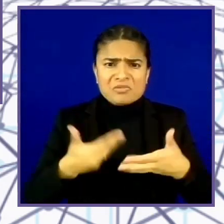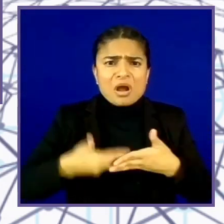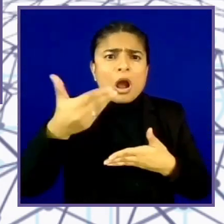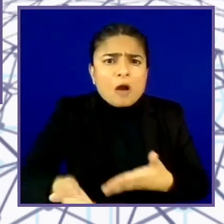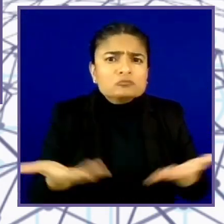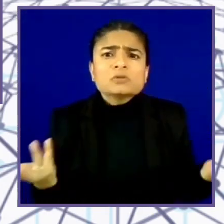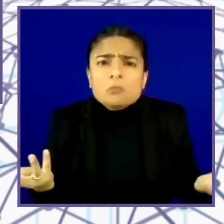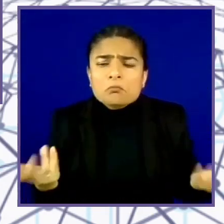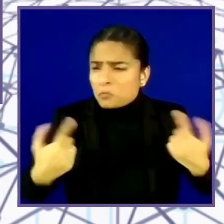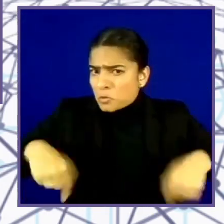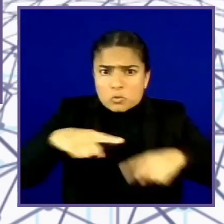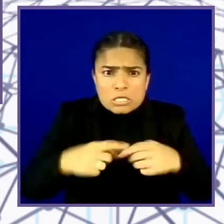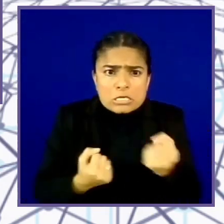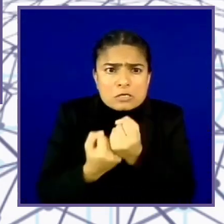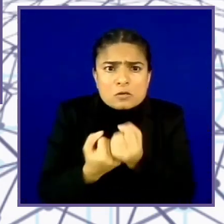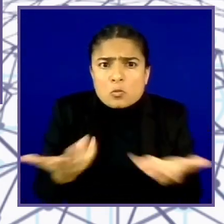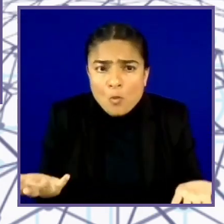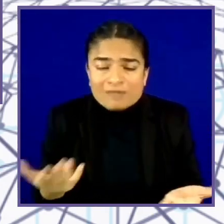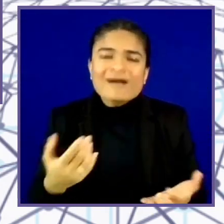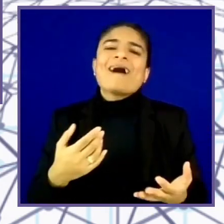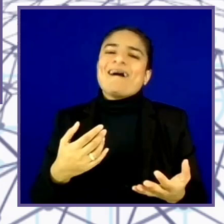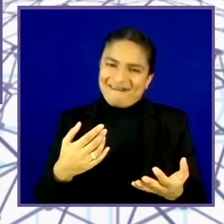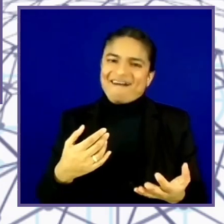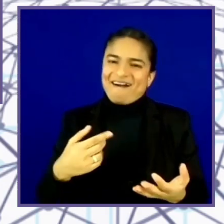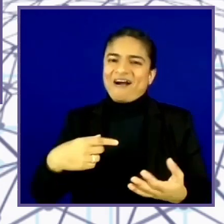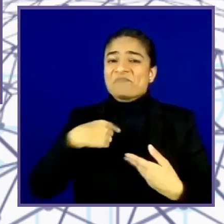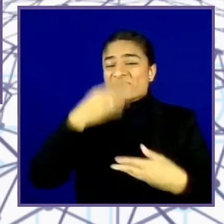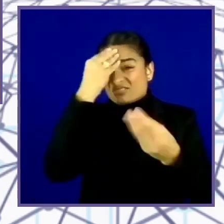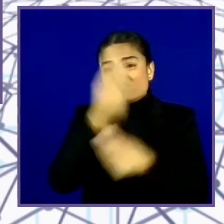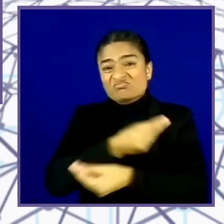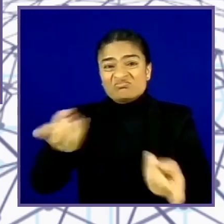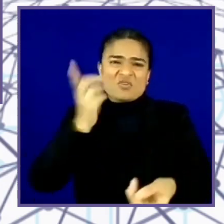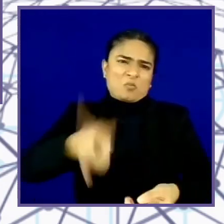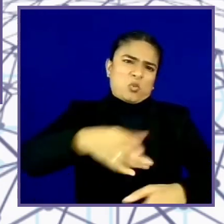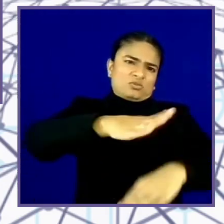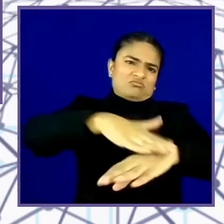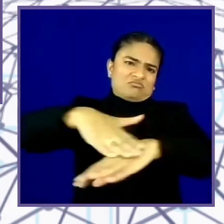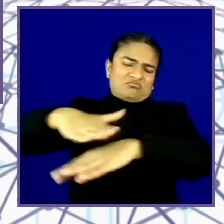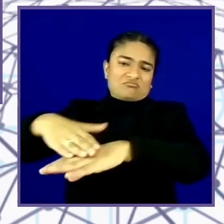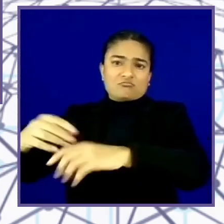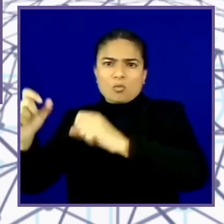Awareness of the spending power of persons with dis abilities backed by real data, their family